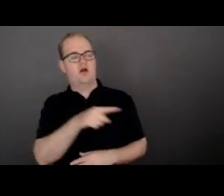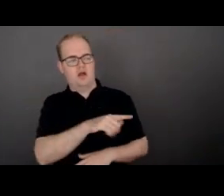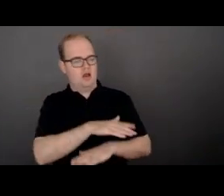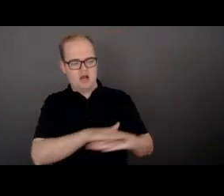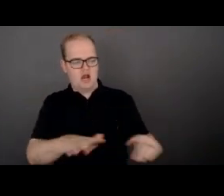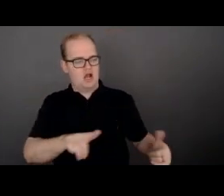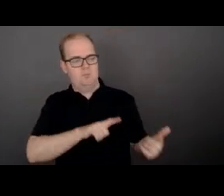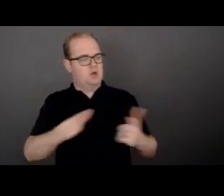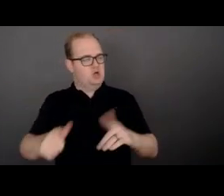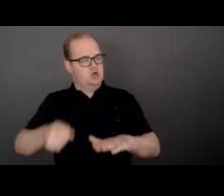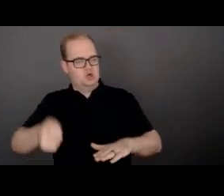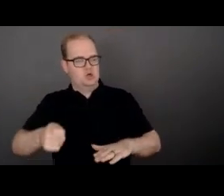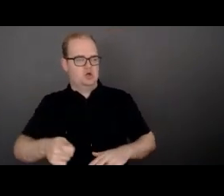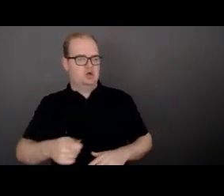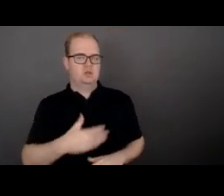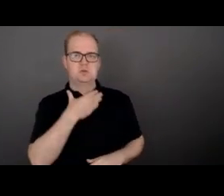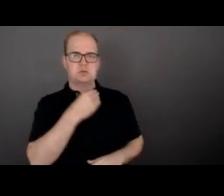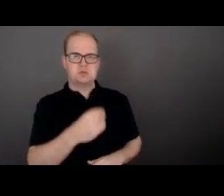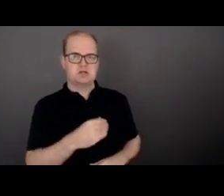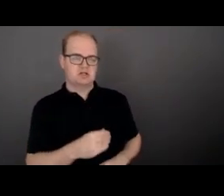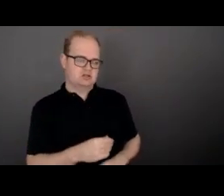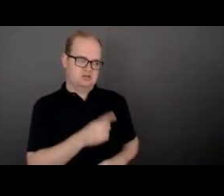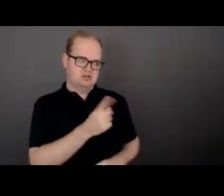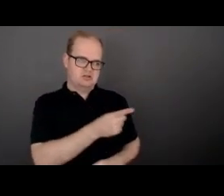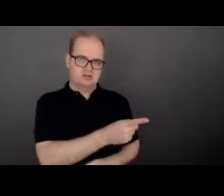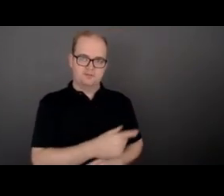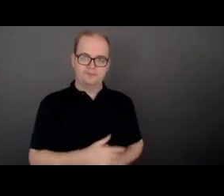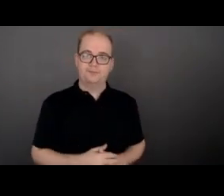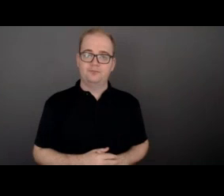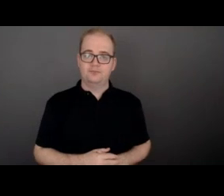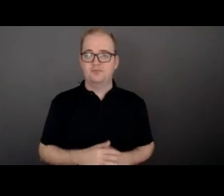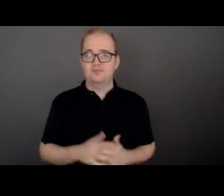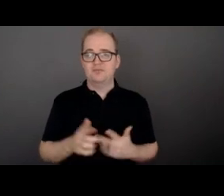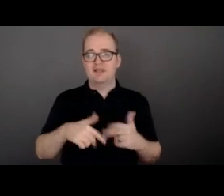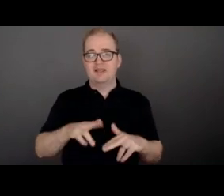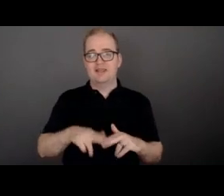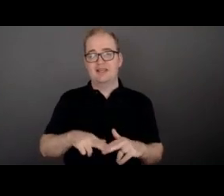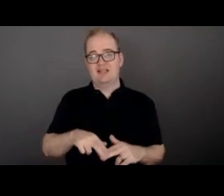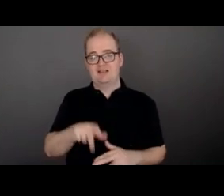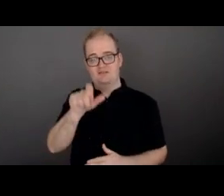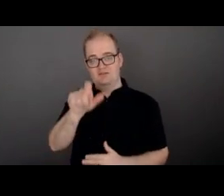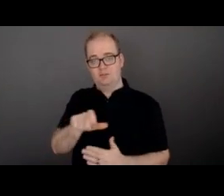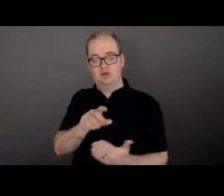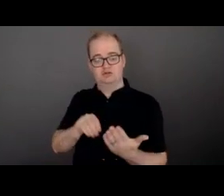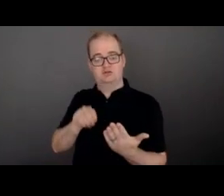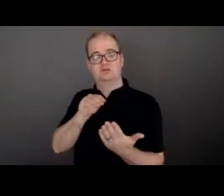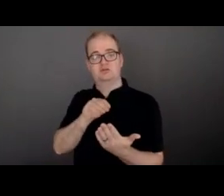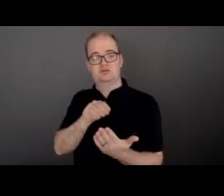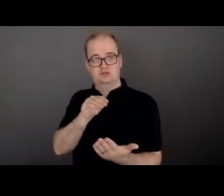Obviously if a person has been listed as the respondent, whether or not they are in fact